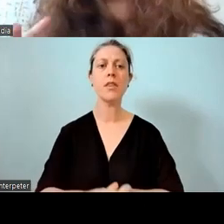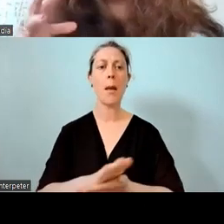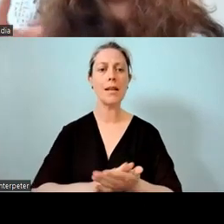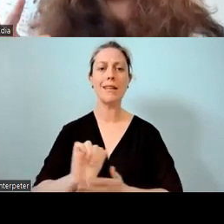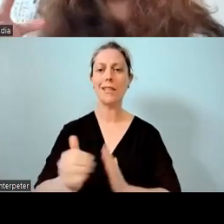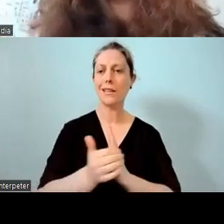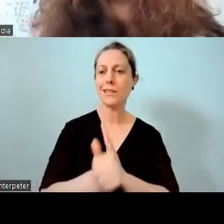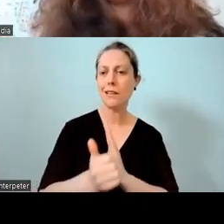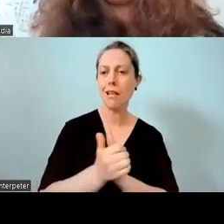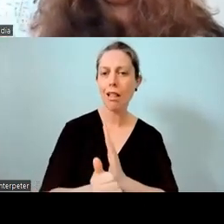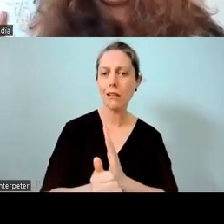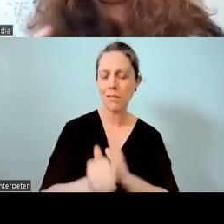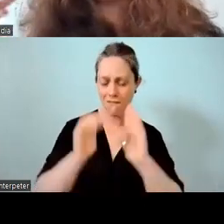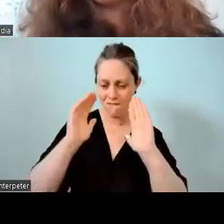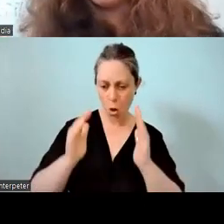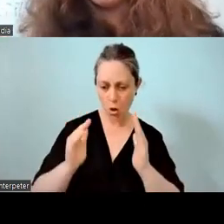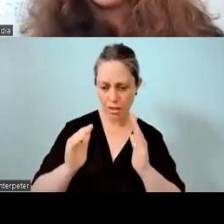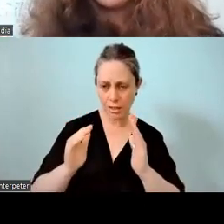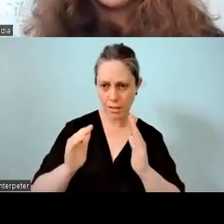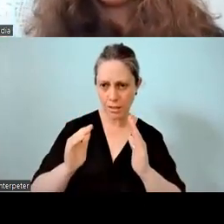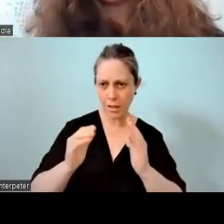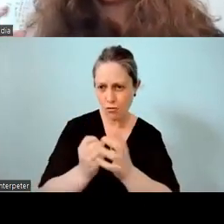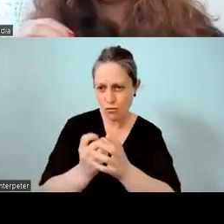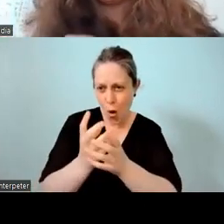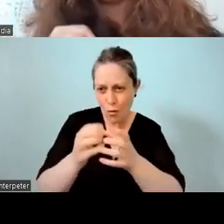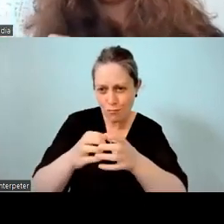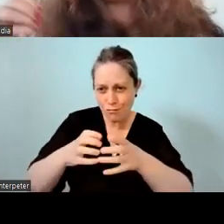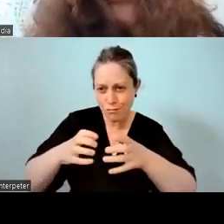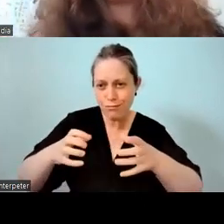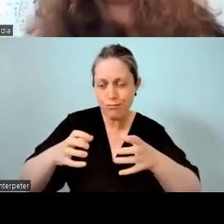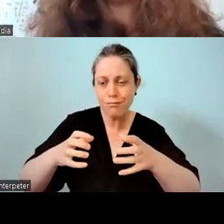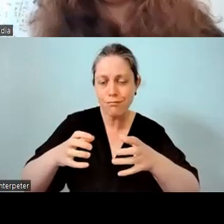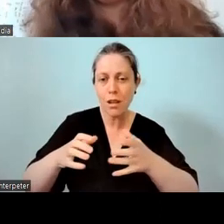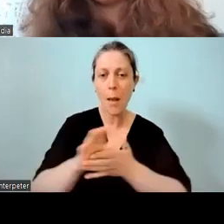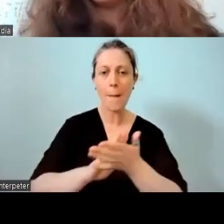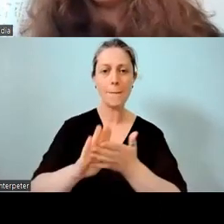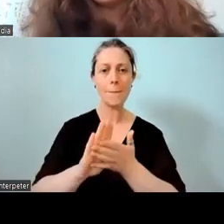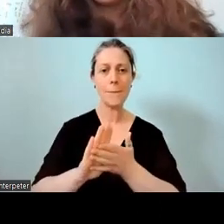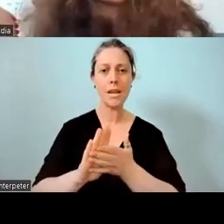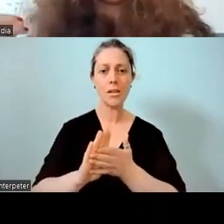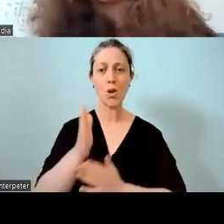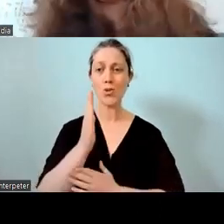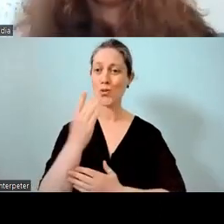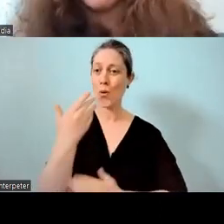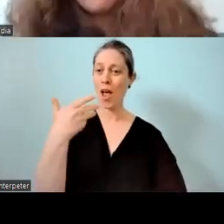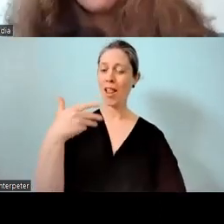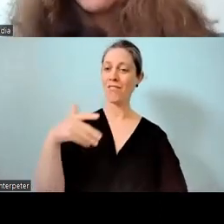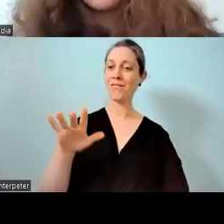are really focused on and grown, developed so that they can eventually come out of school and have a job, you know?